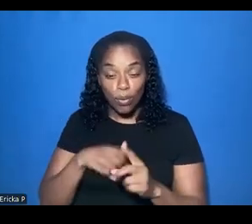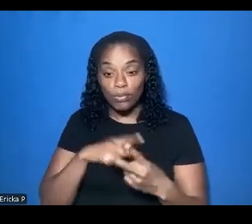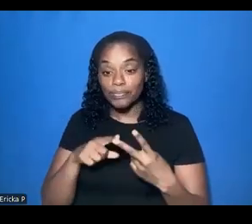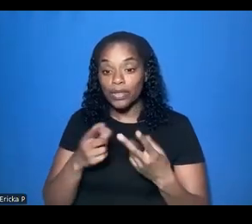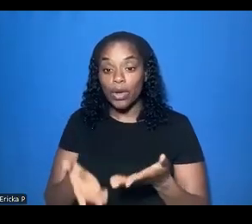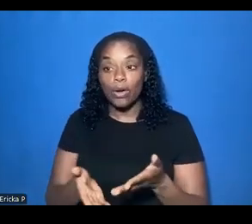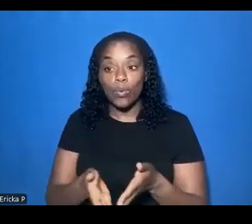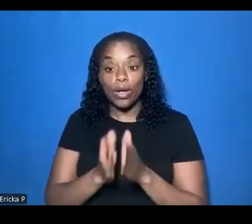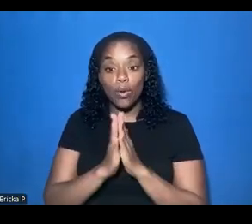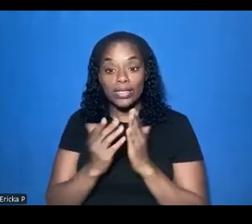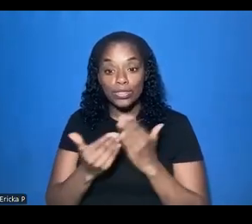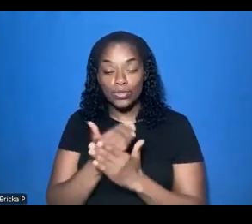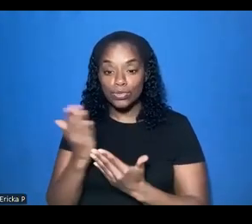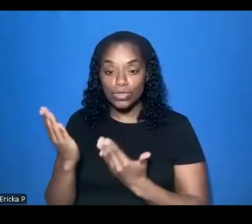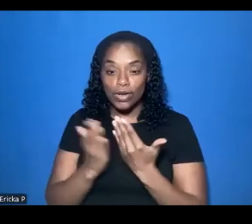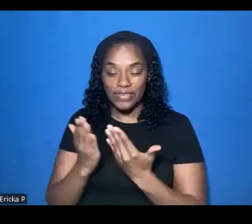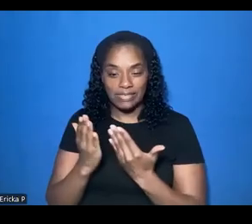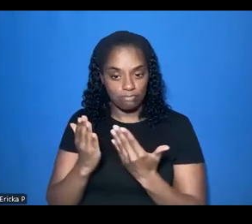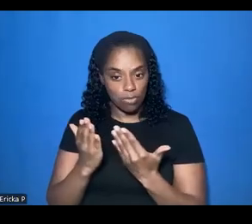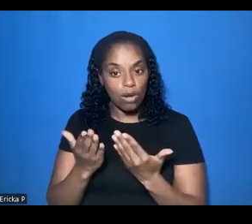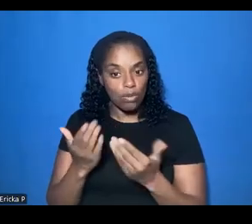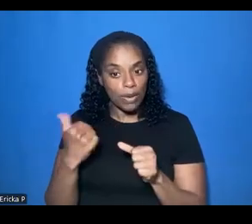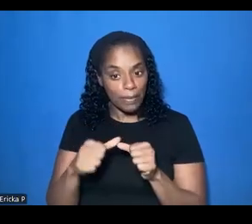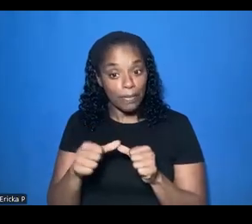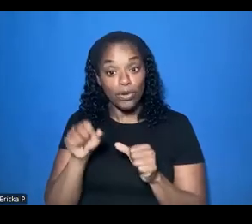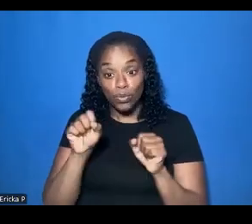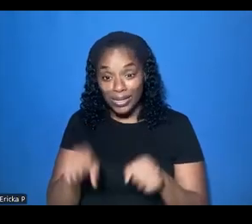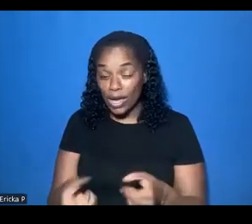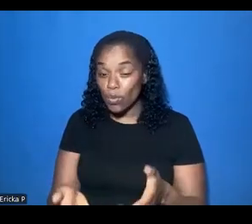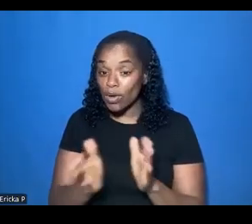again, keep in mind that you can request an IEP meeting, at any time